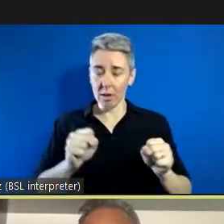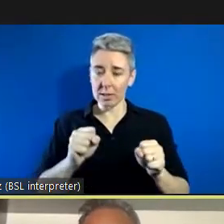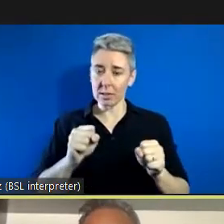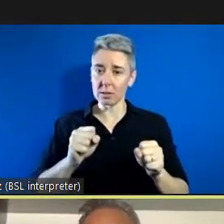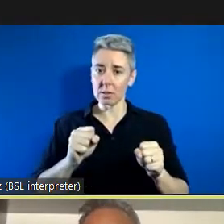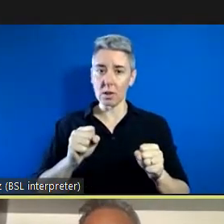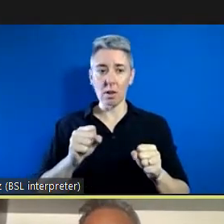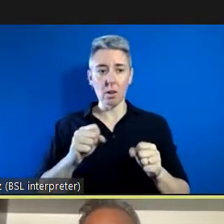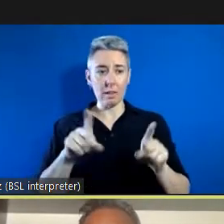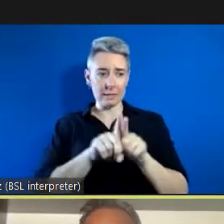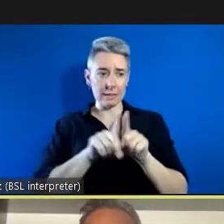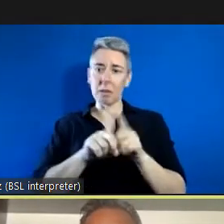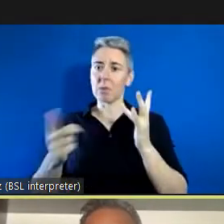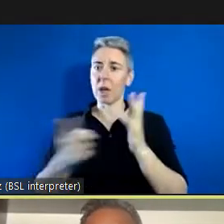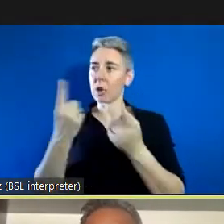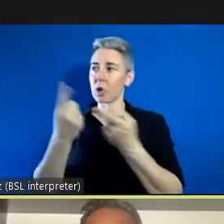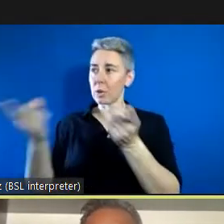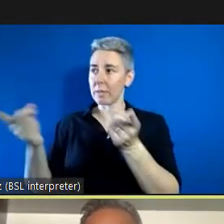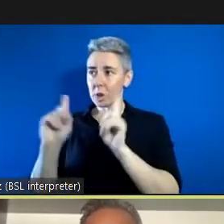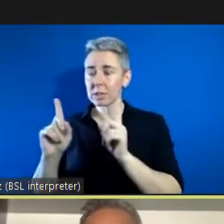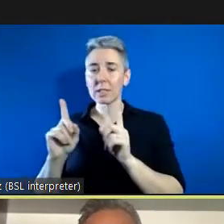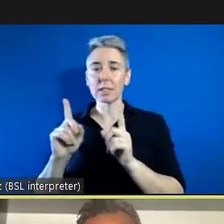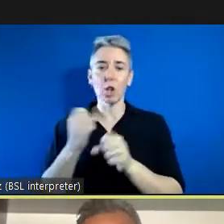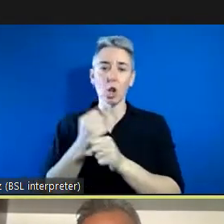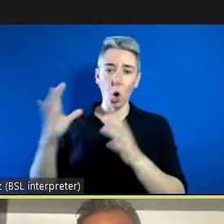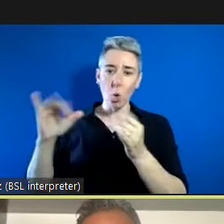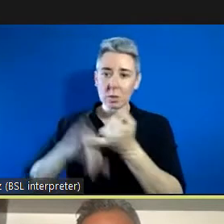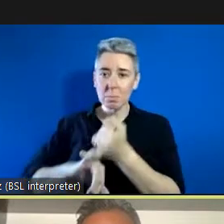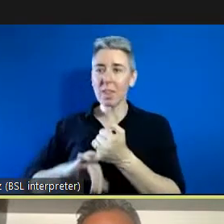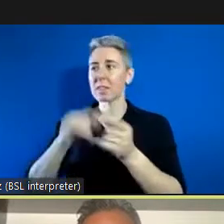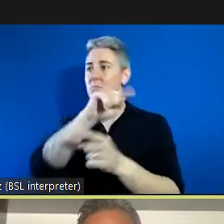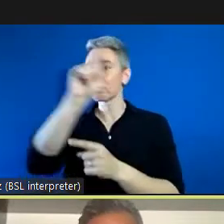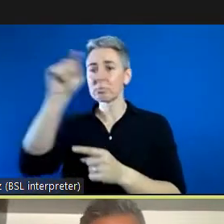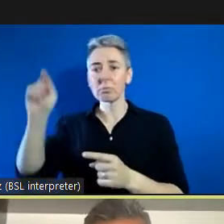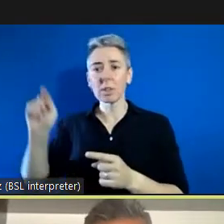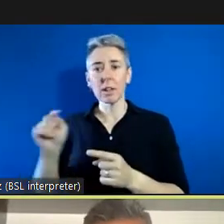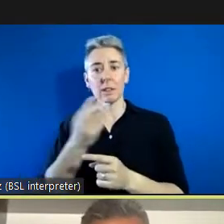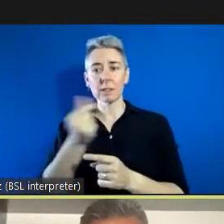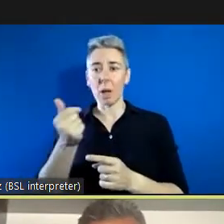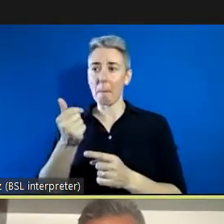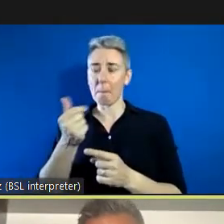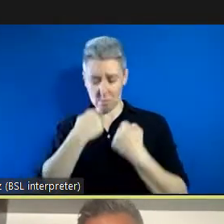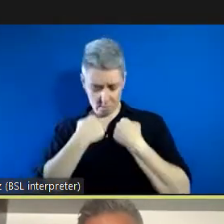and others. Universities are asking themselves can we be anti-racist summarising that more,